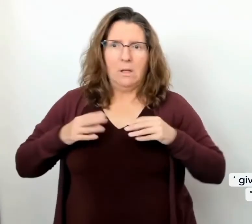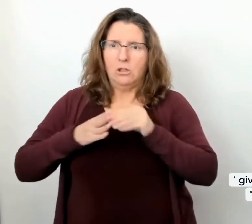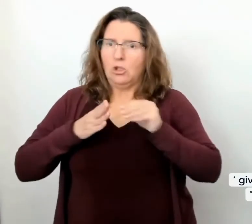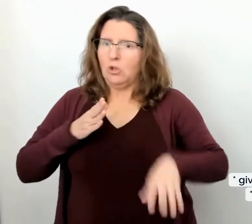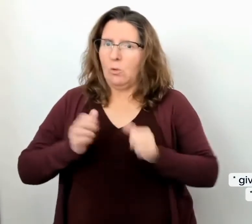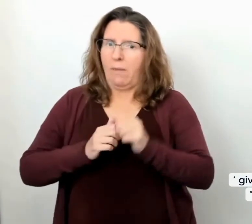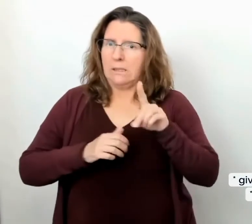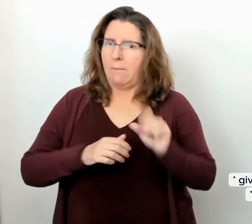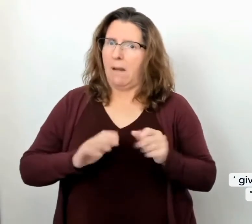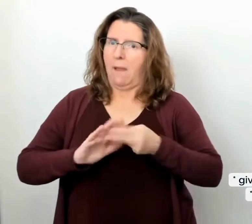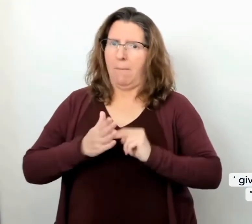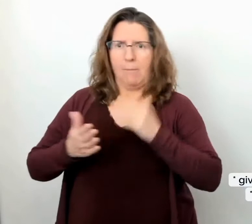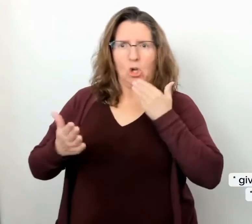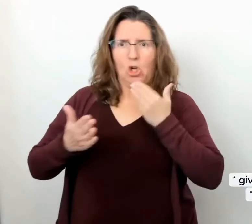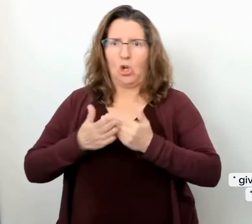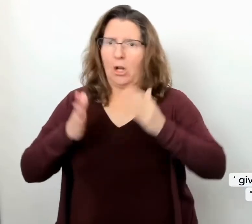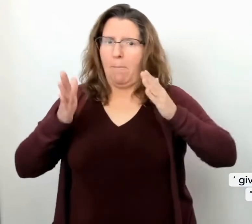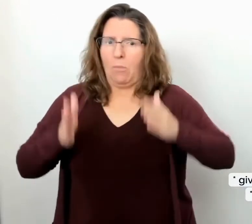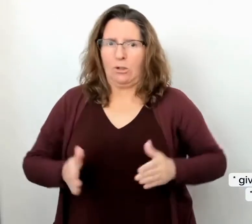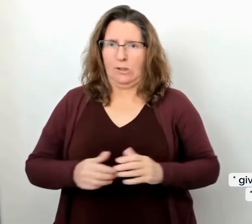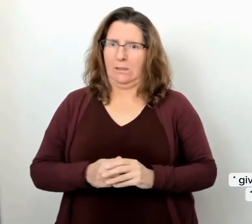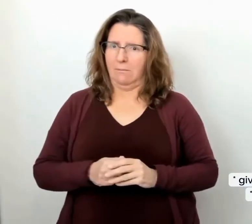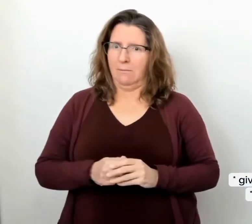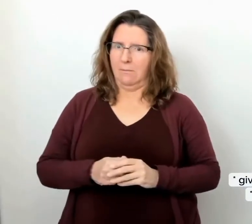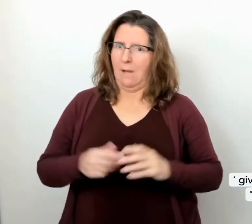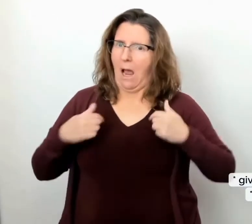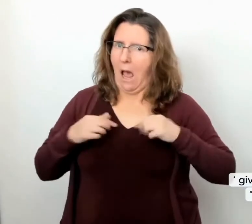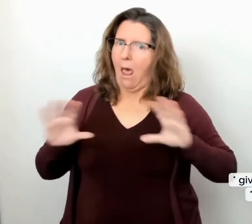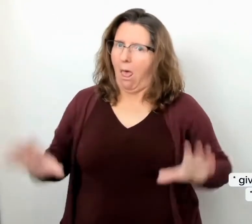would congratulate themselves for being so involved with students with disabilities.